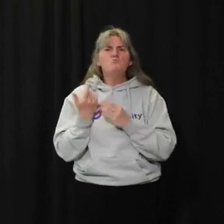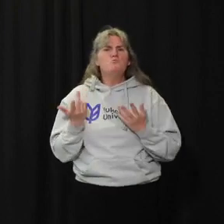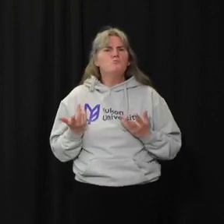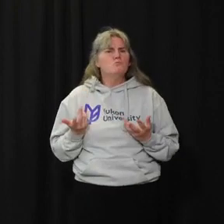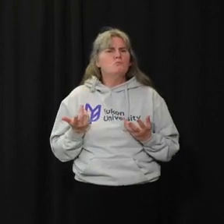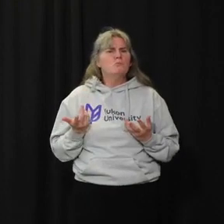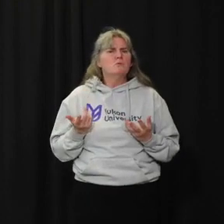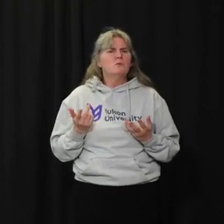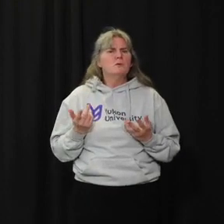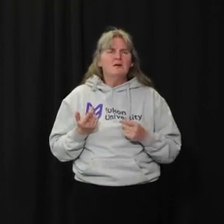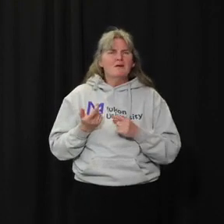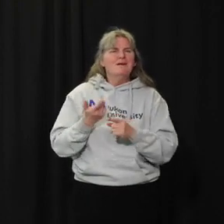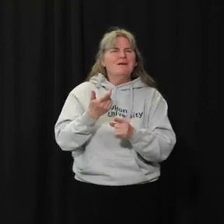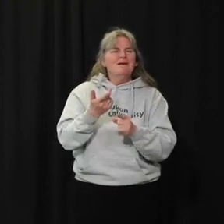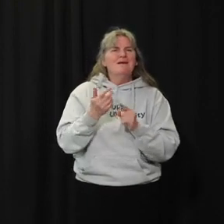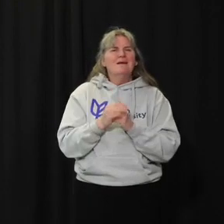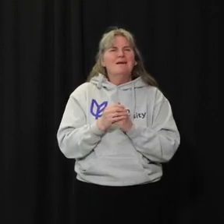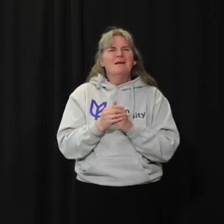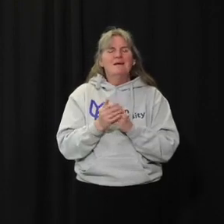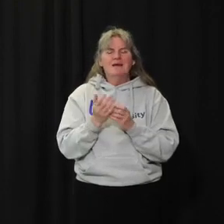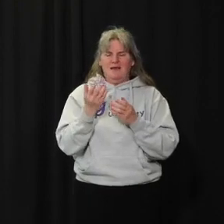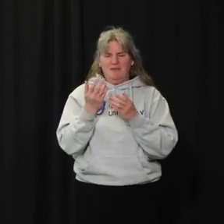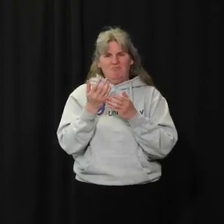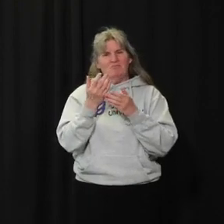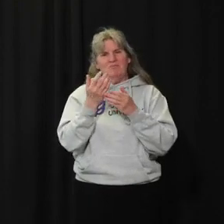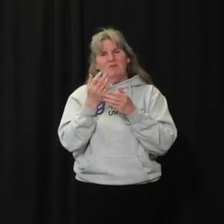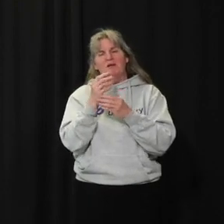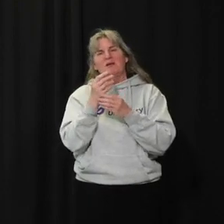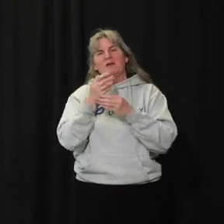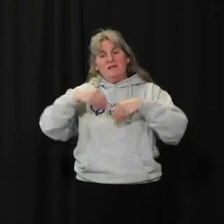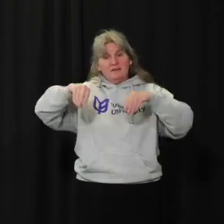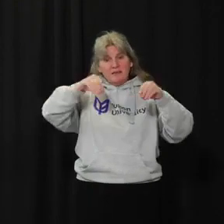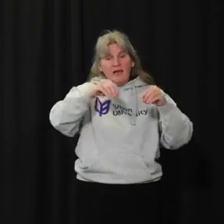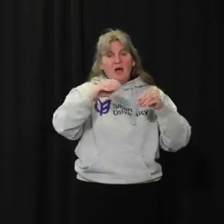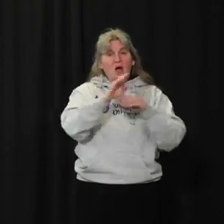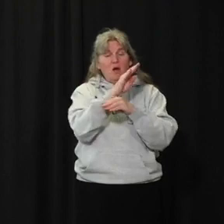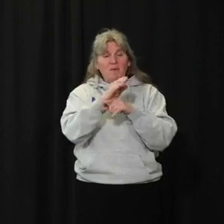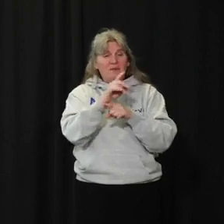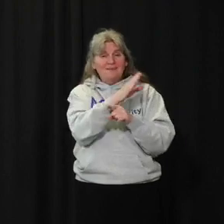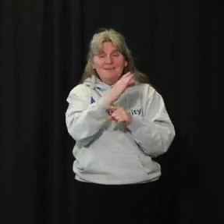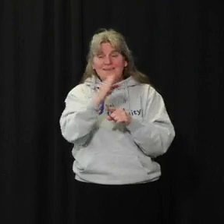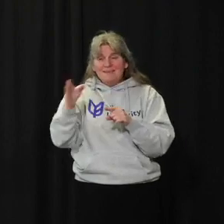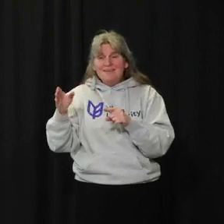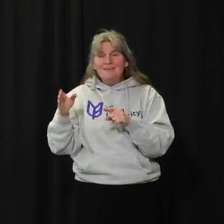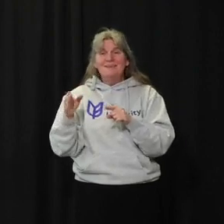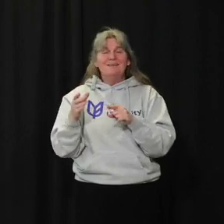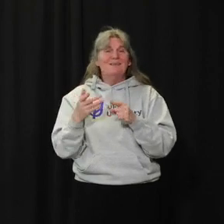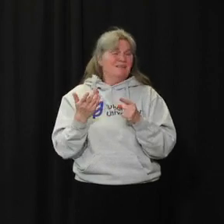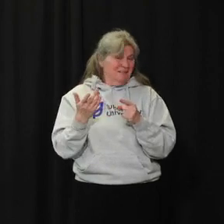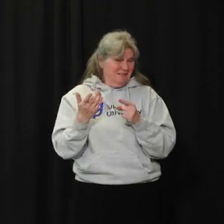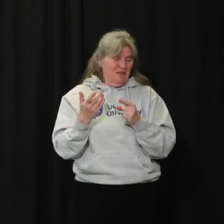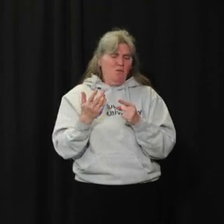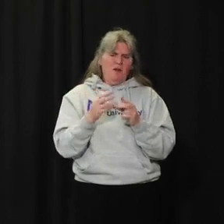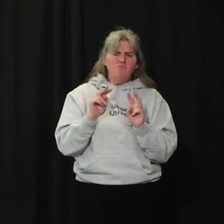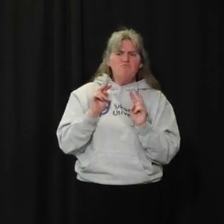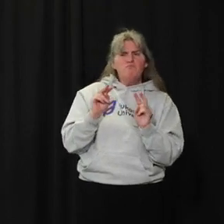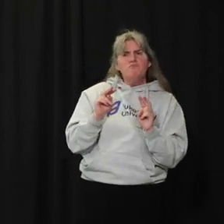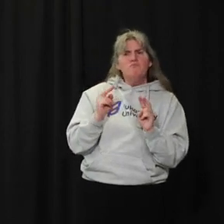think Yukoners see that. Our retail sector is busy, but government will pin it and make